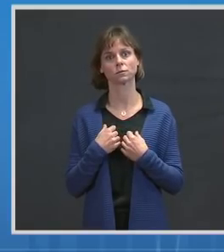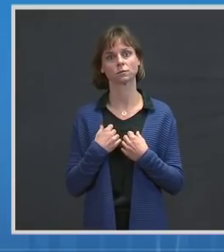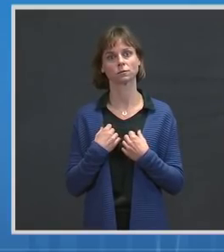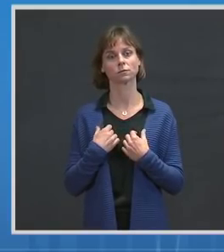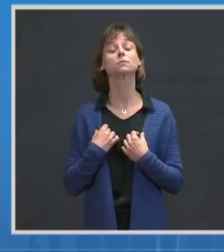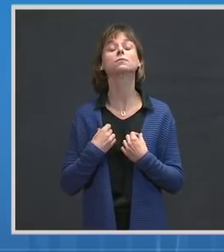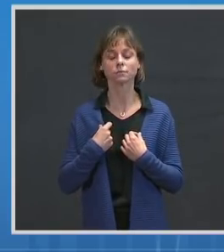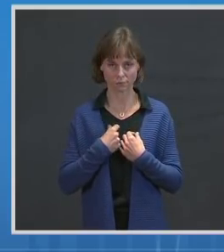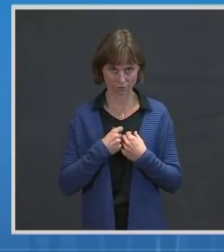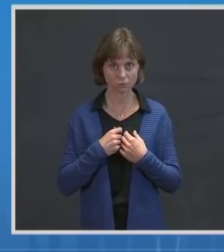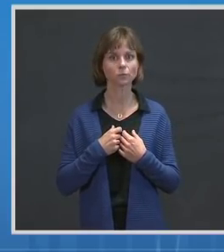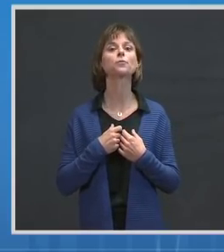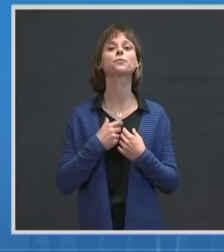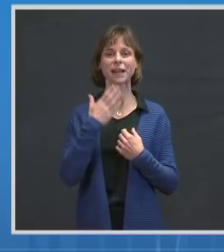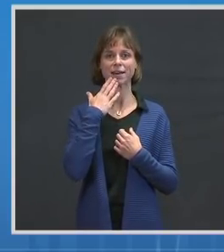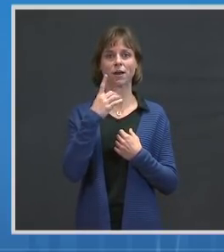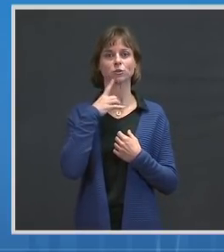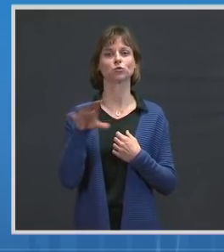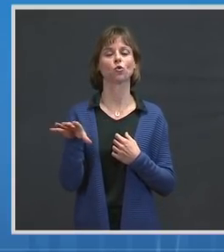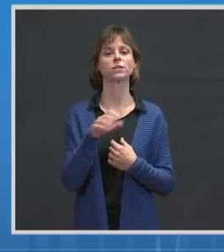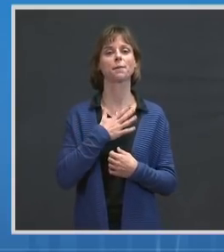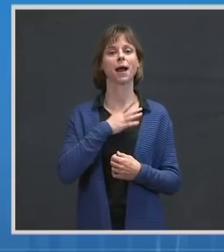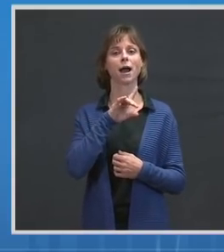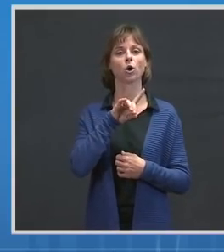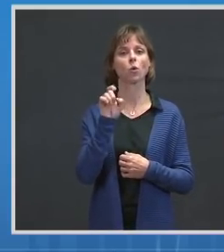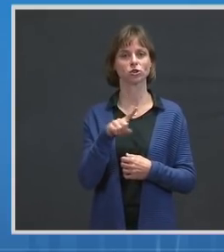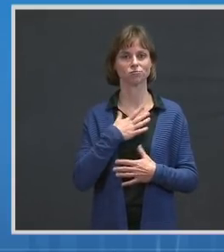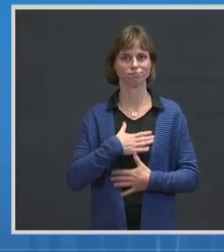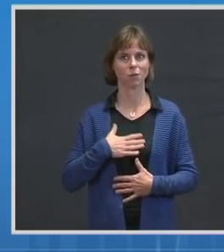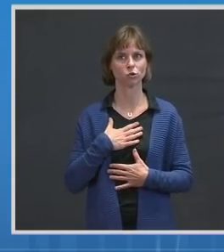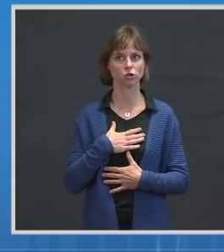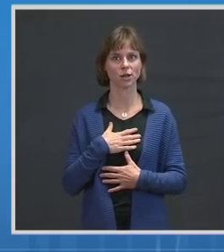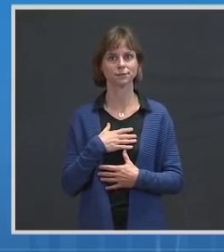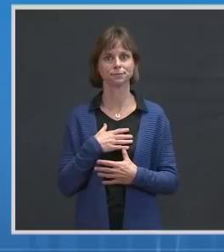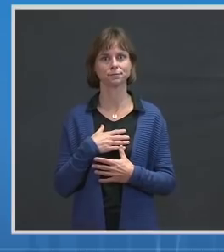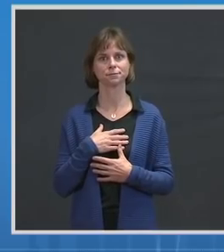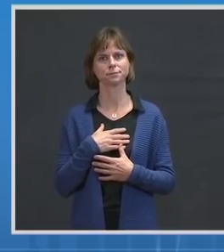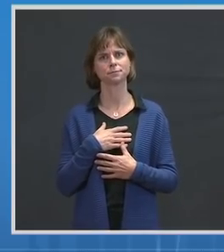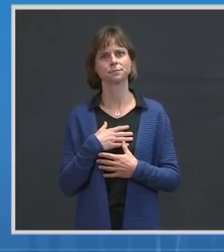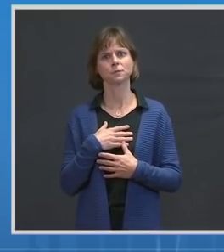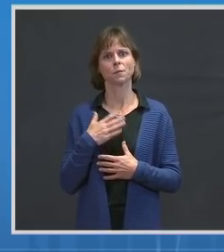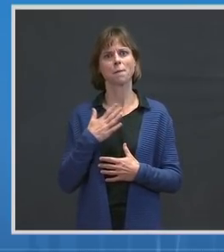The Press: Thank you so much for taking my question. I appreciate it. And the question that I have is for Carole Johnson.